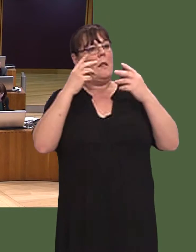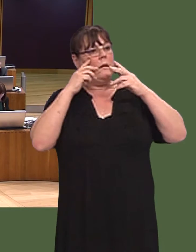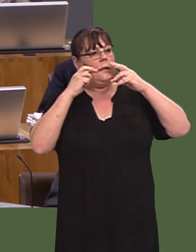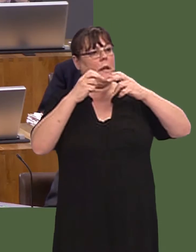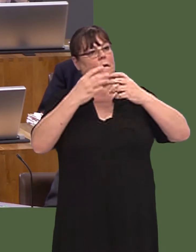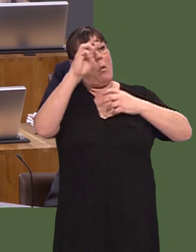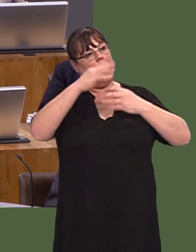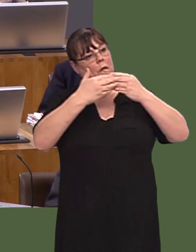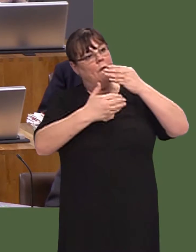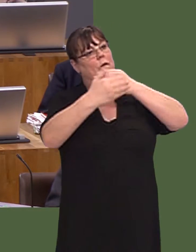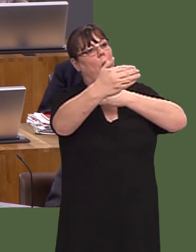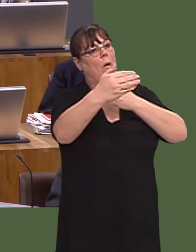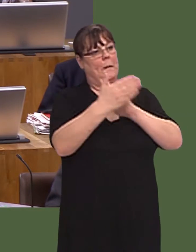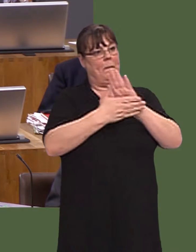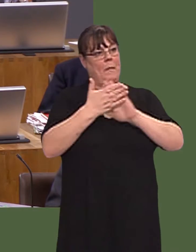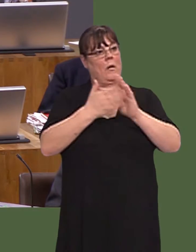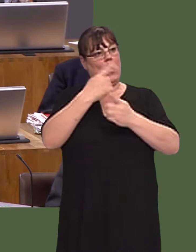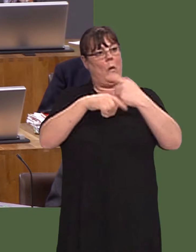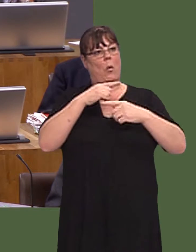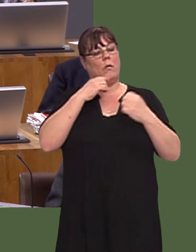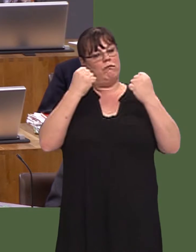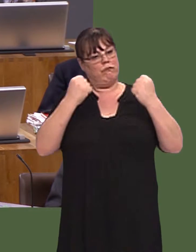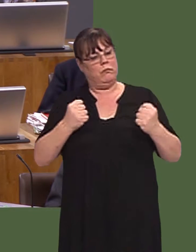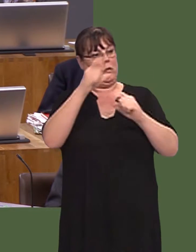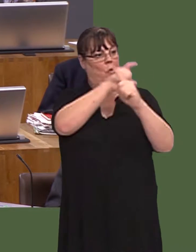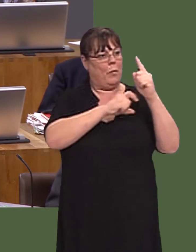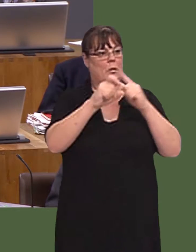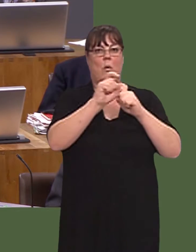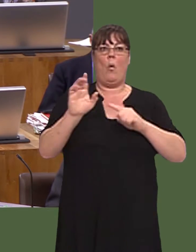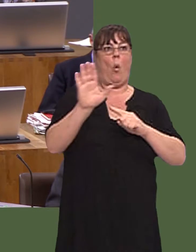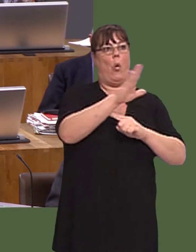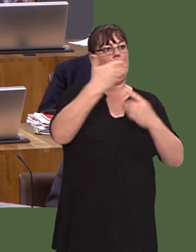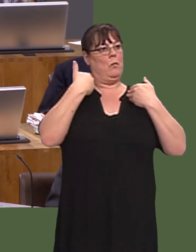out our commitments to deliver resilient communities and prosperity for all.